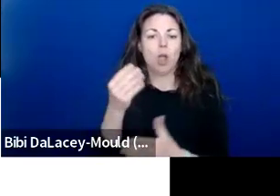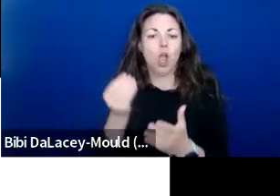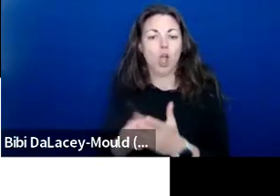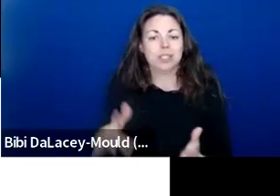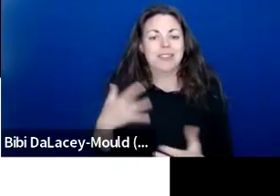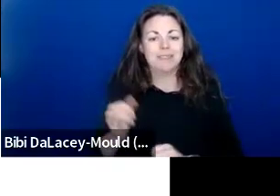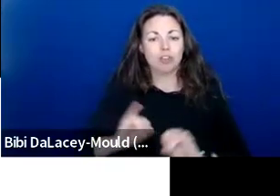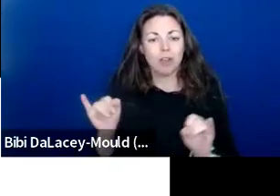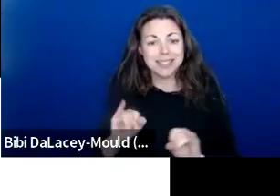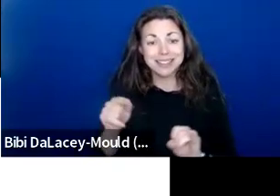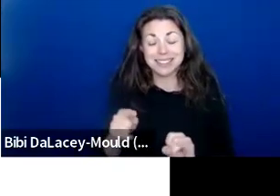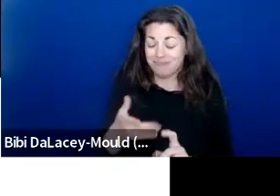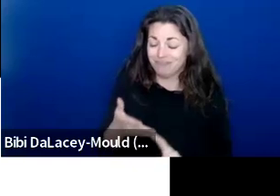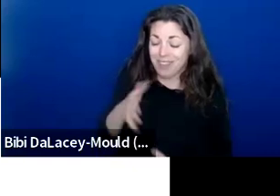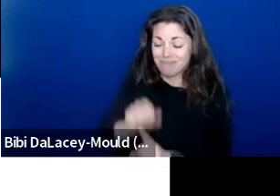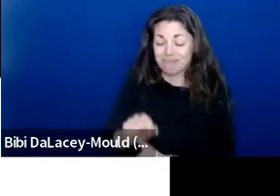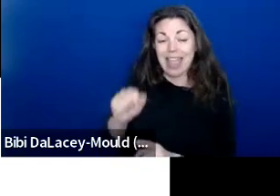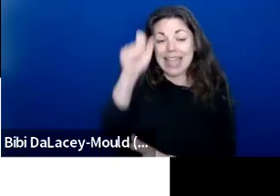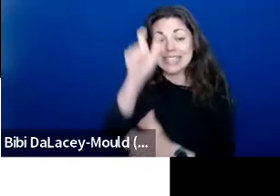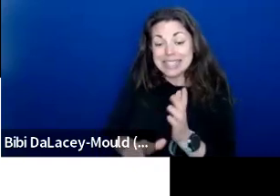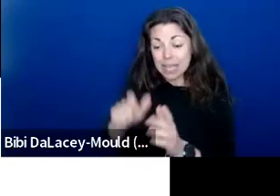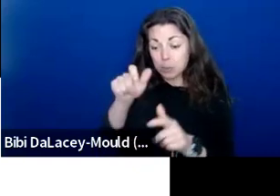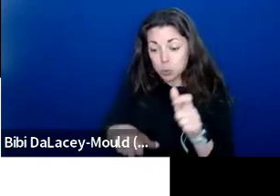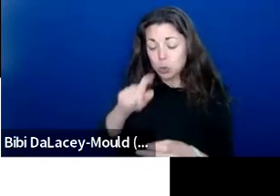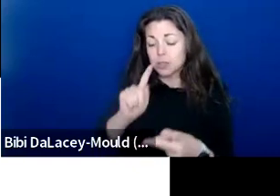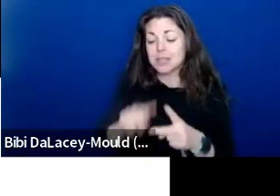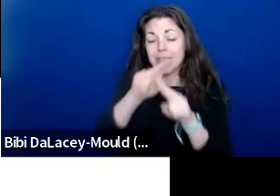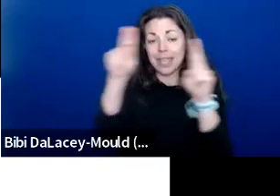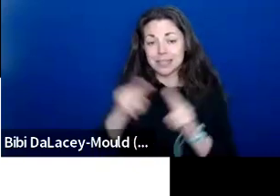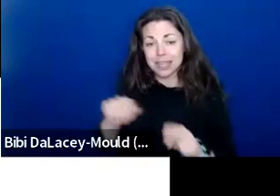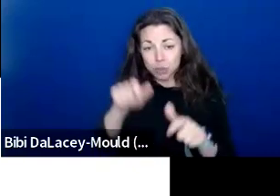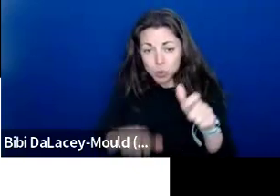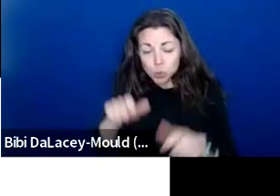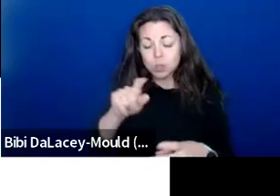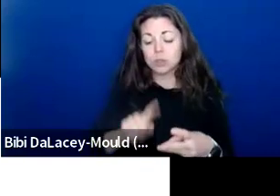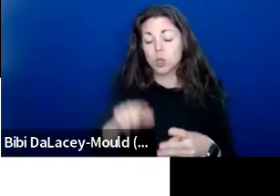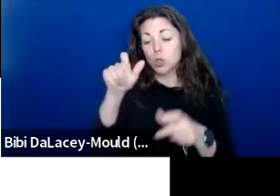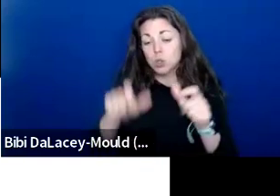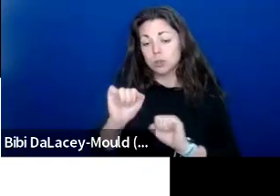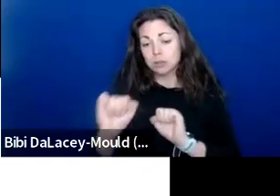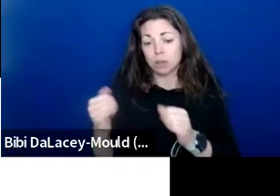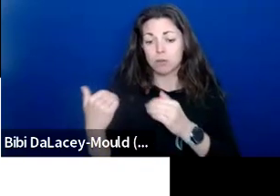be disabled students, international students, students with caring responsibilities, and students from a financially